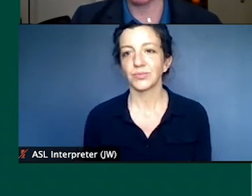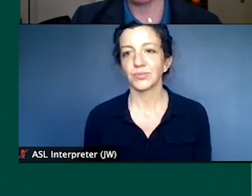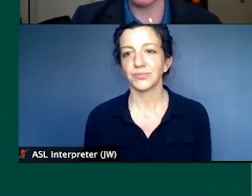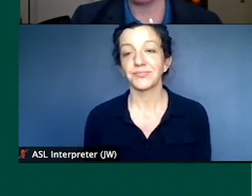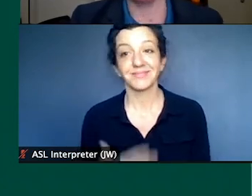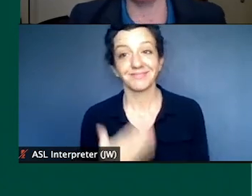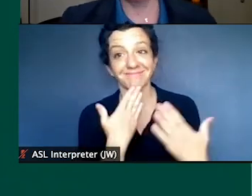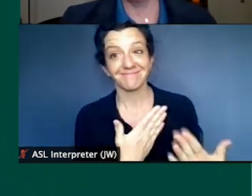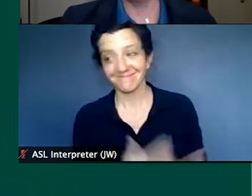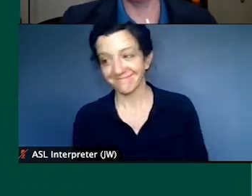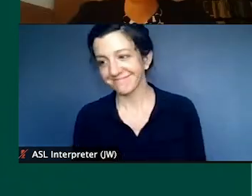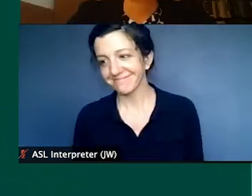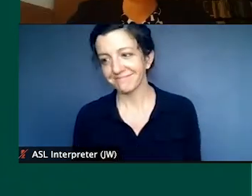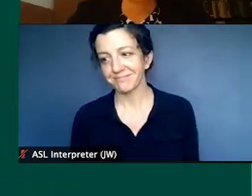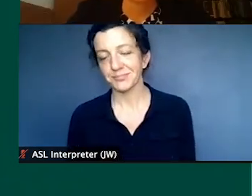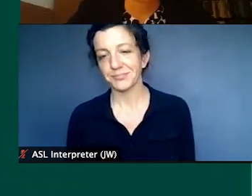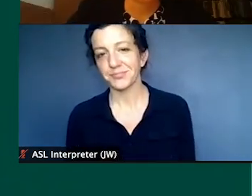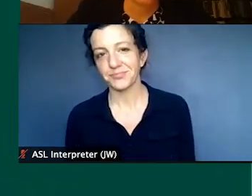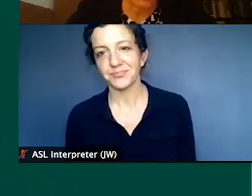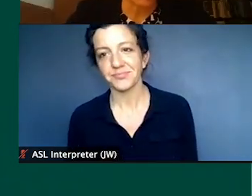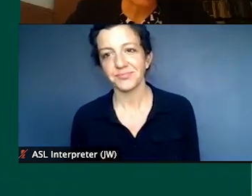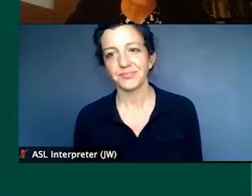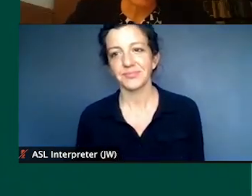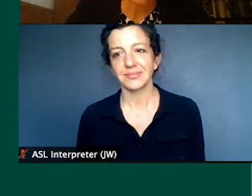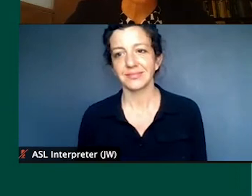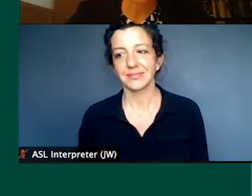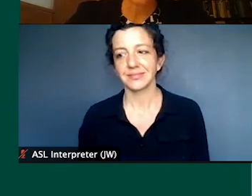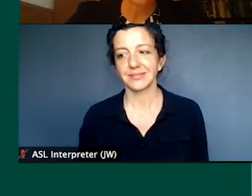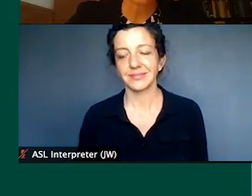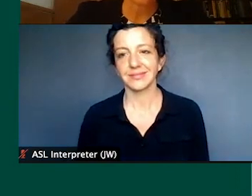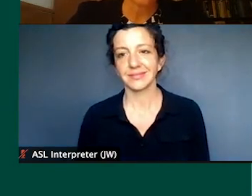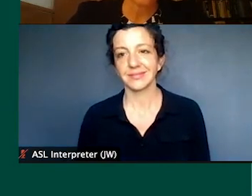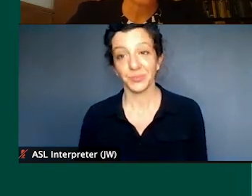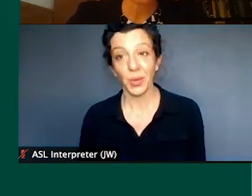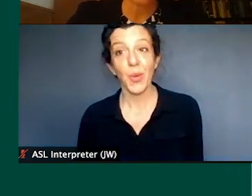That's a good question. You know, the clinics do need